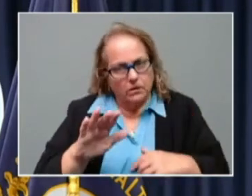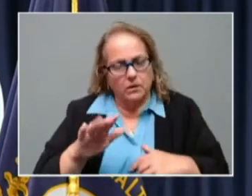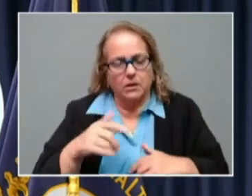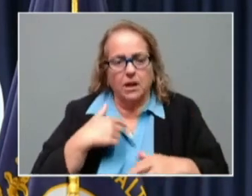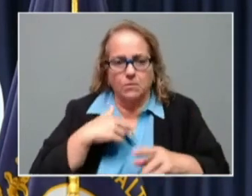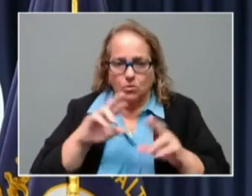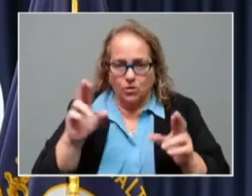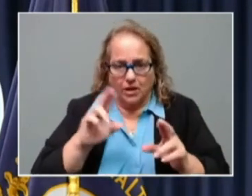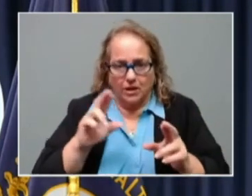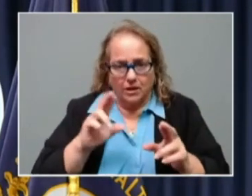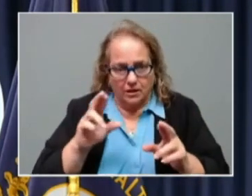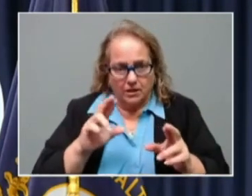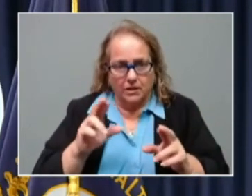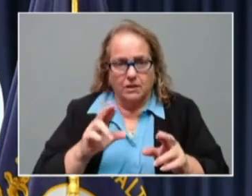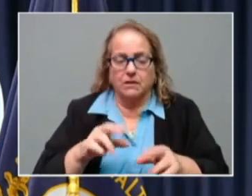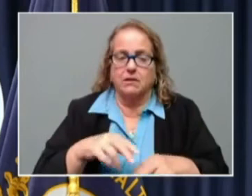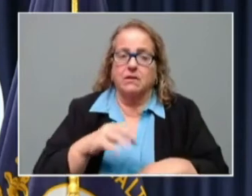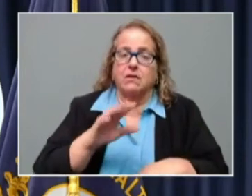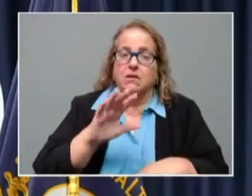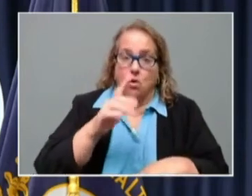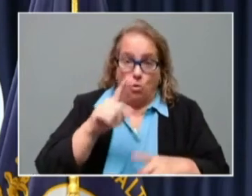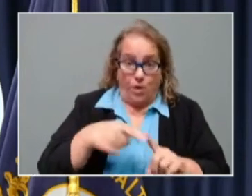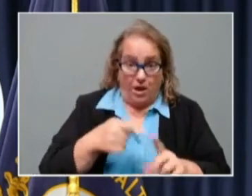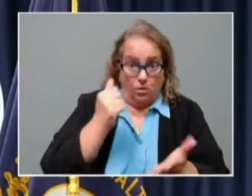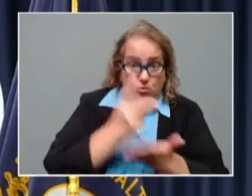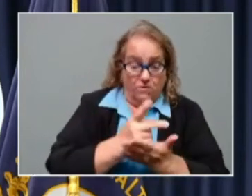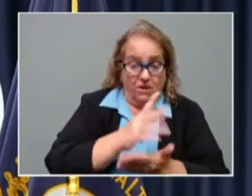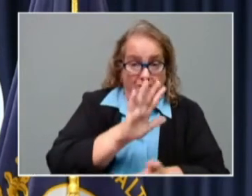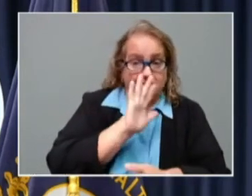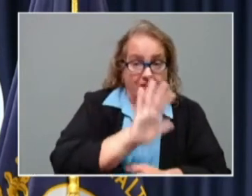will take my 11 year old daughter to get vaccinated because it is safe. It